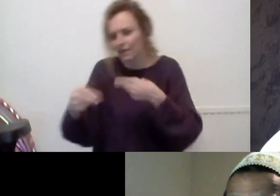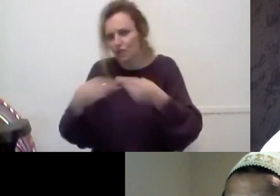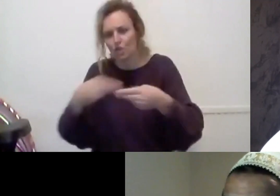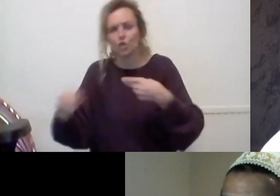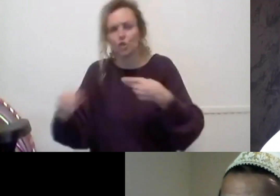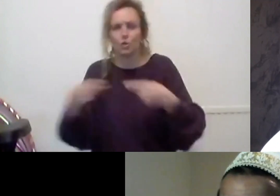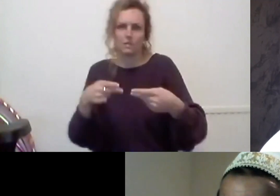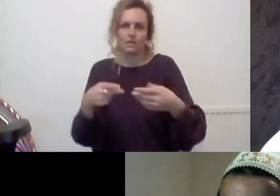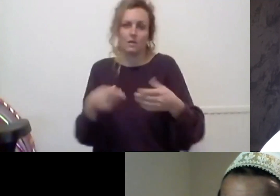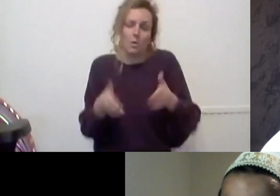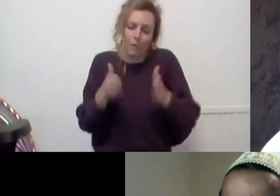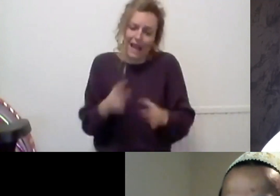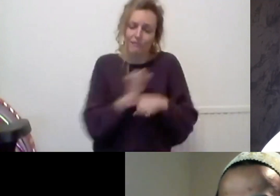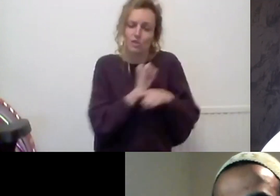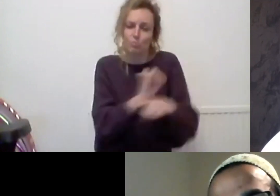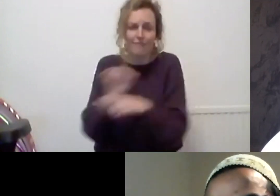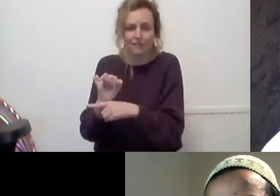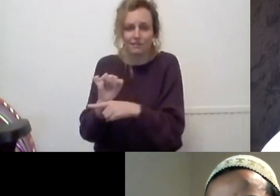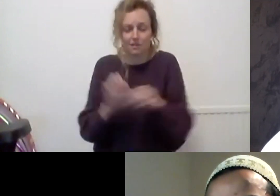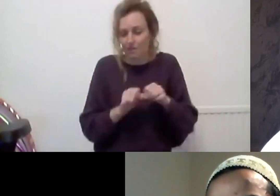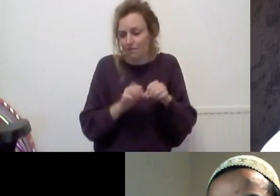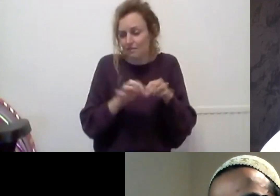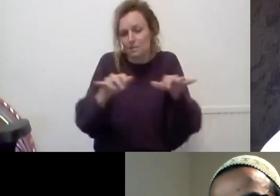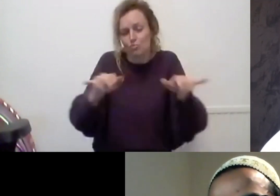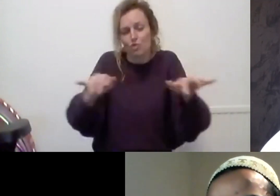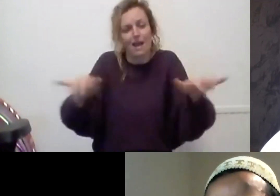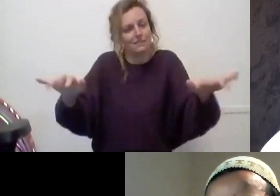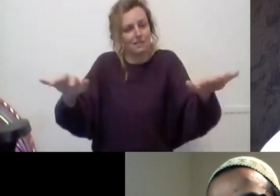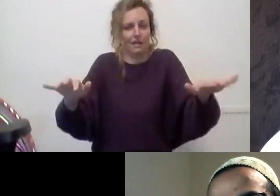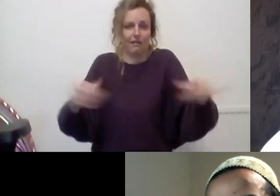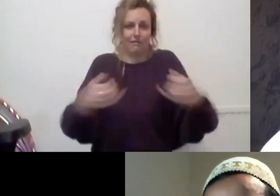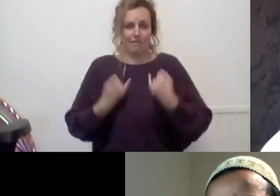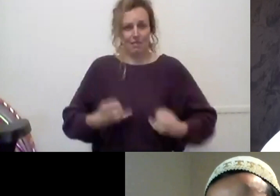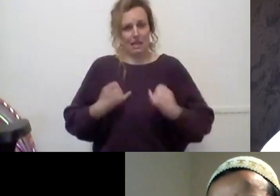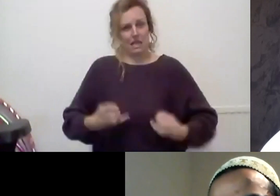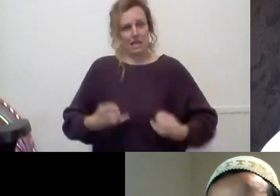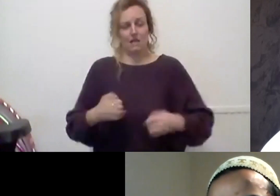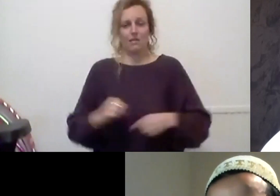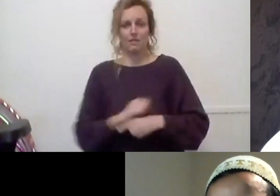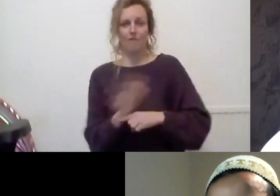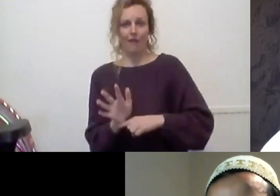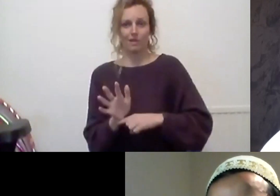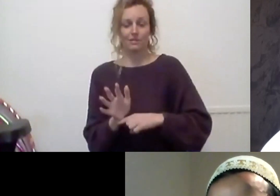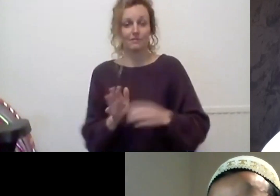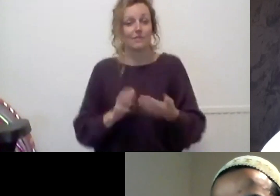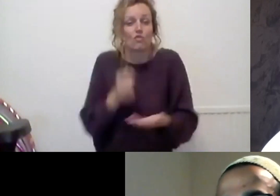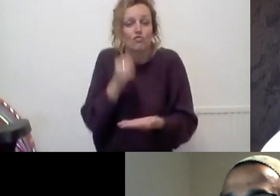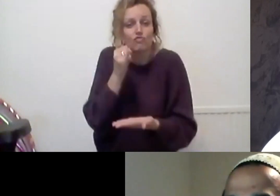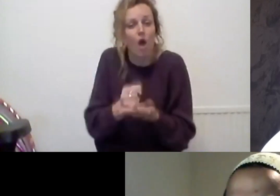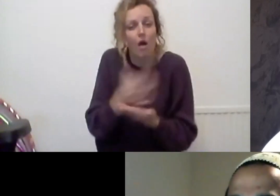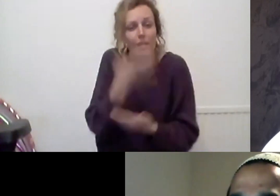Like the virus, wrong information can have hazardous consequences. So it's really,